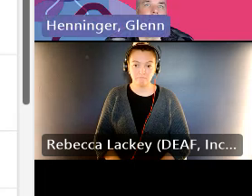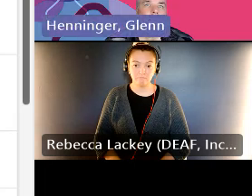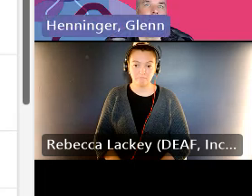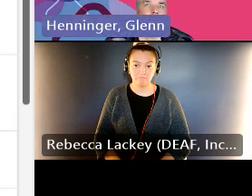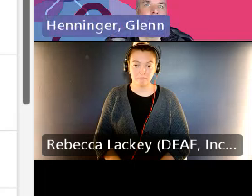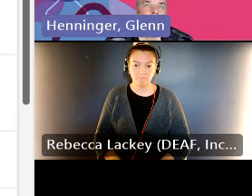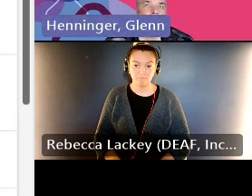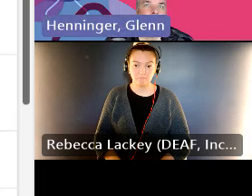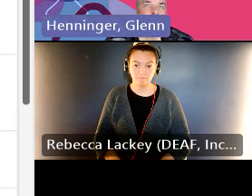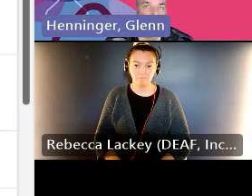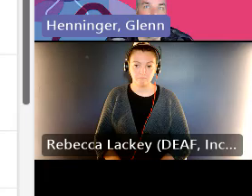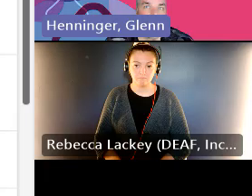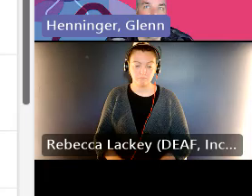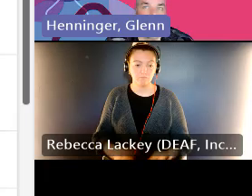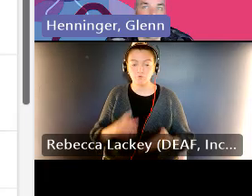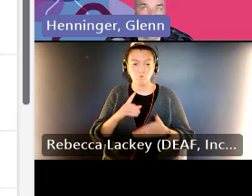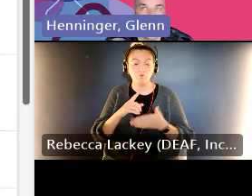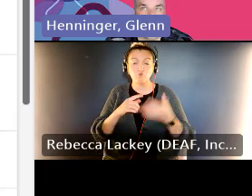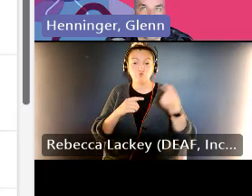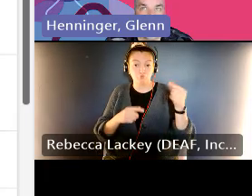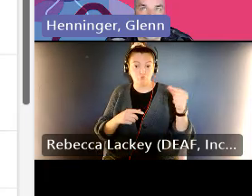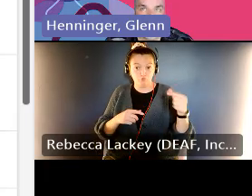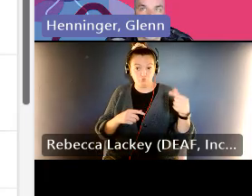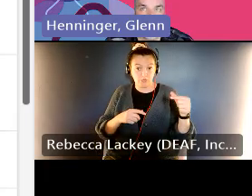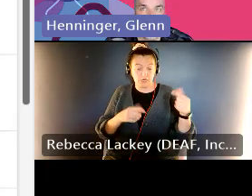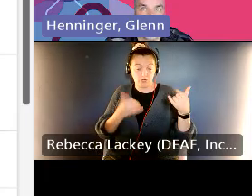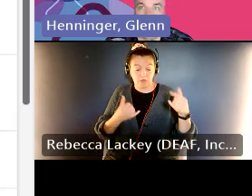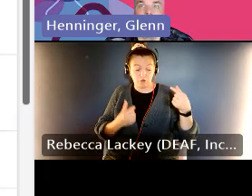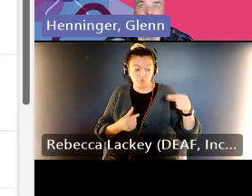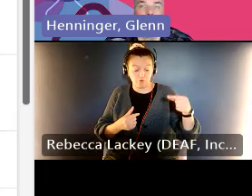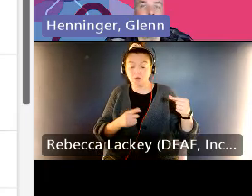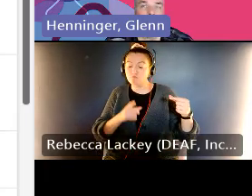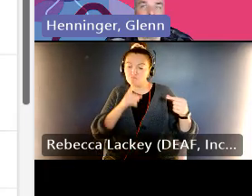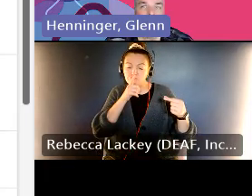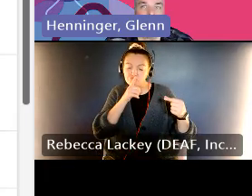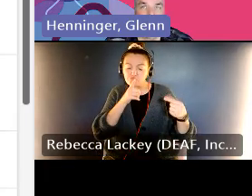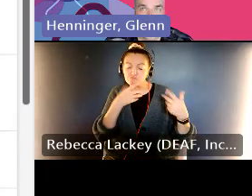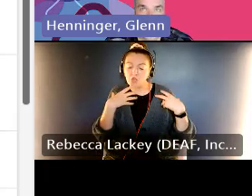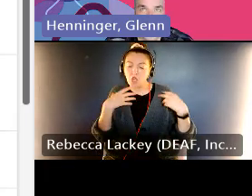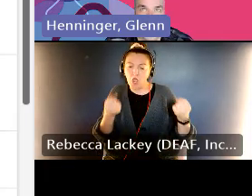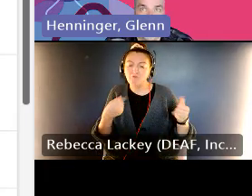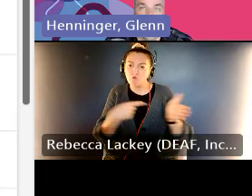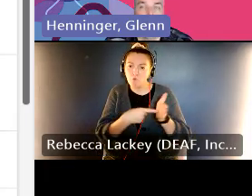Yeah. So what is in the green is what we we're fairly certain that we can afford county